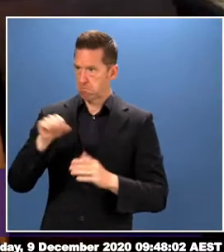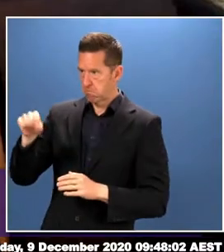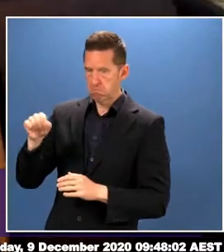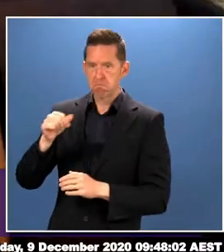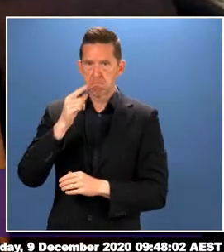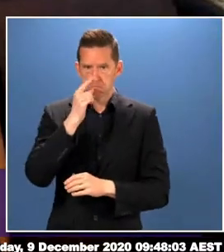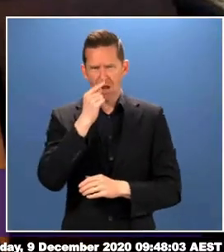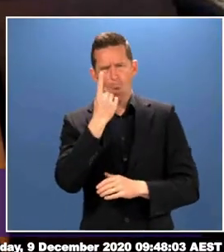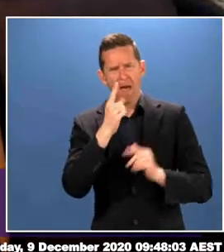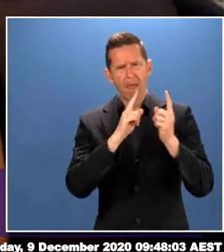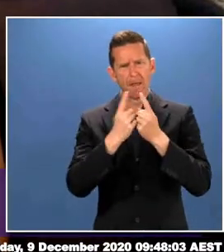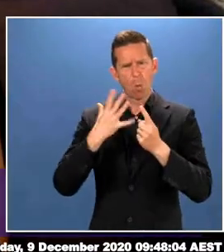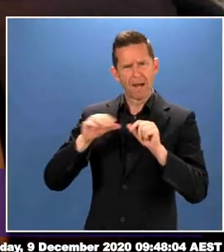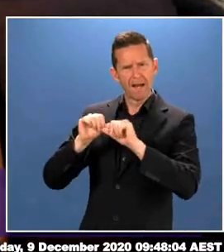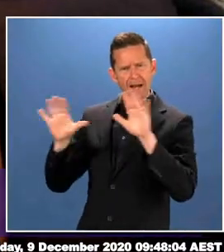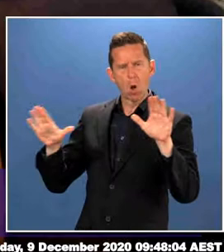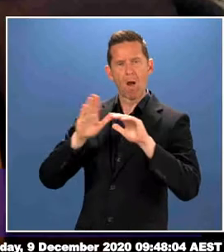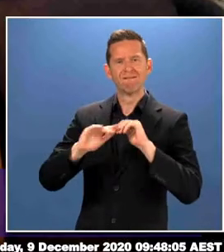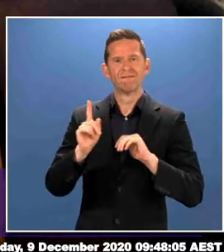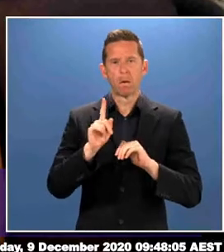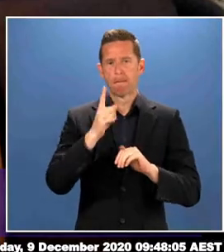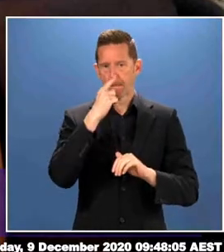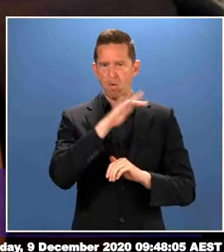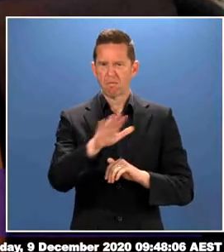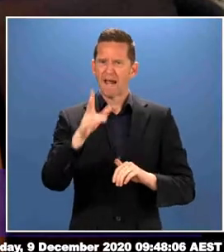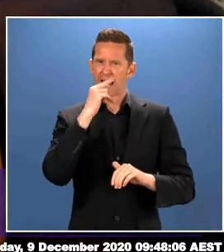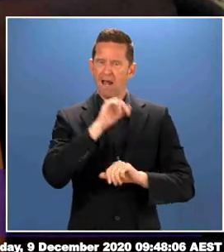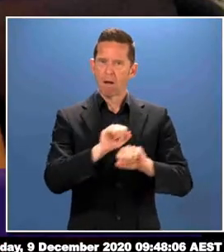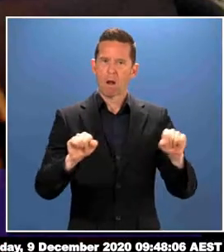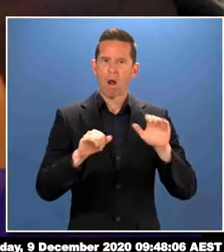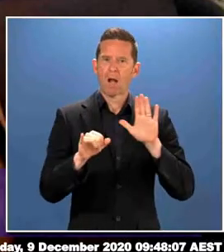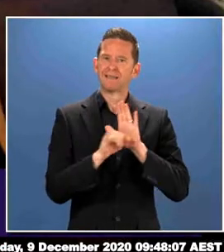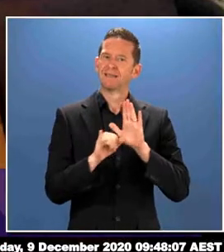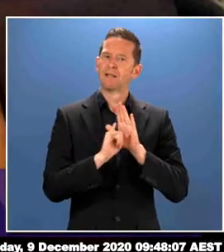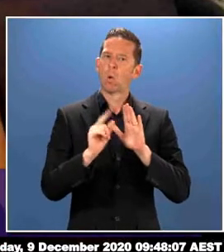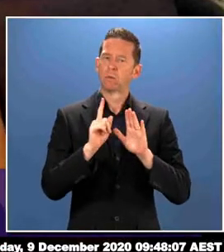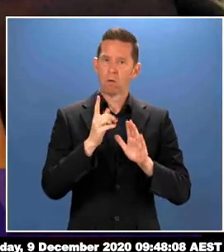identity for young people was having their full identity embraced in